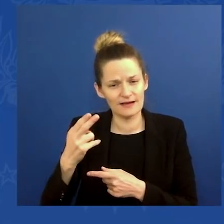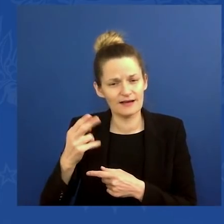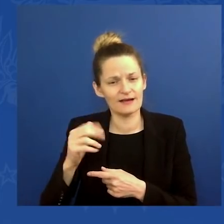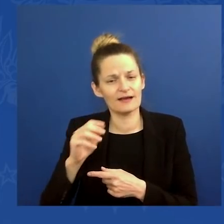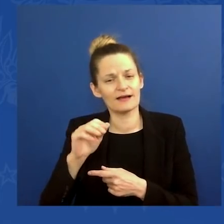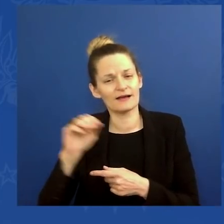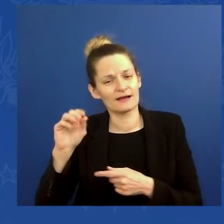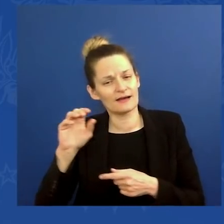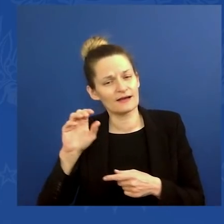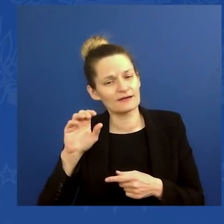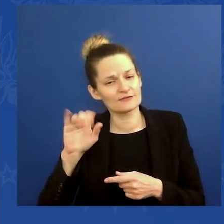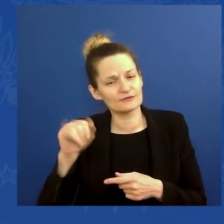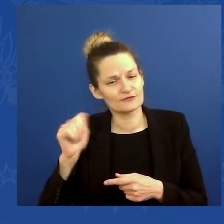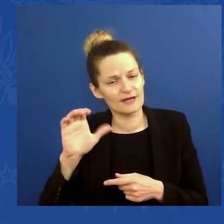Amen.